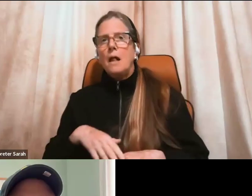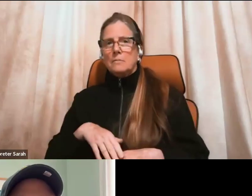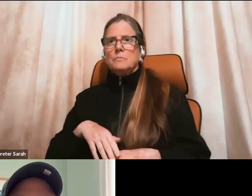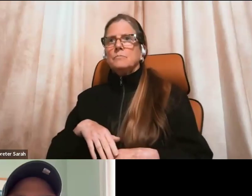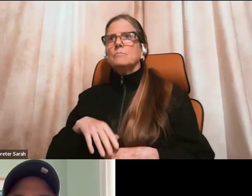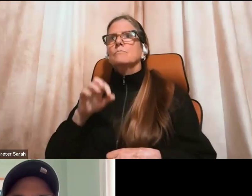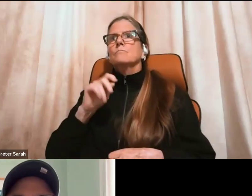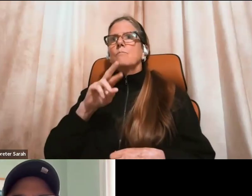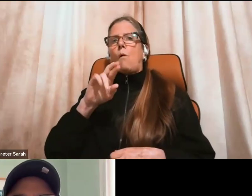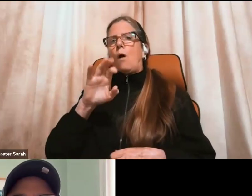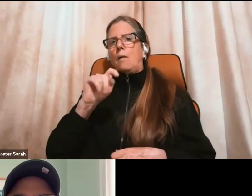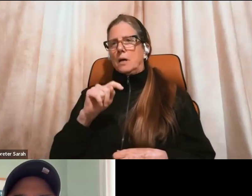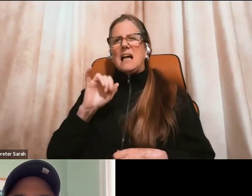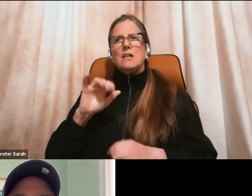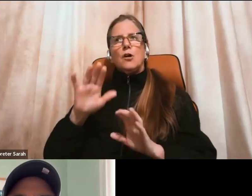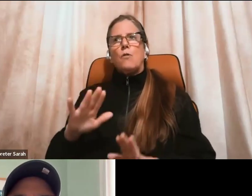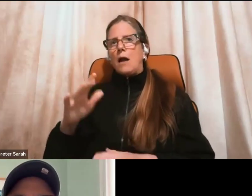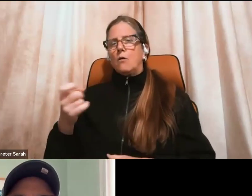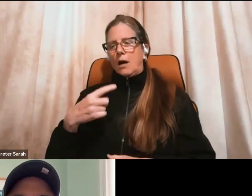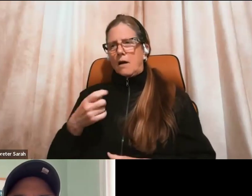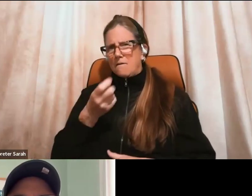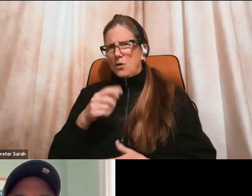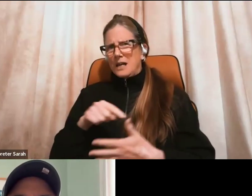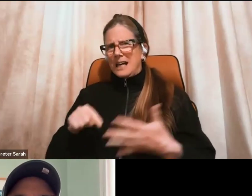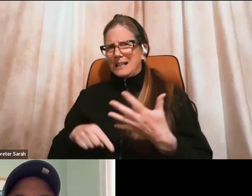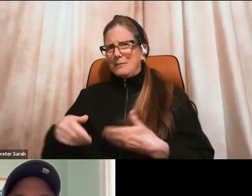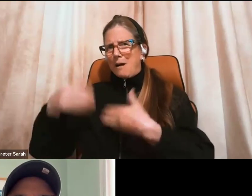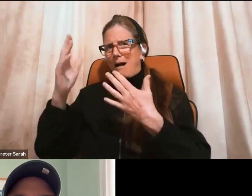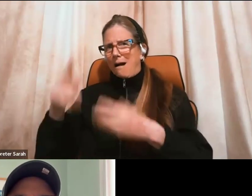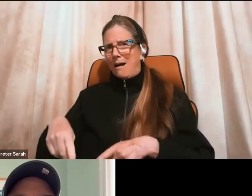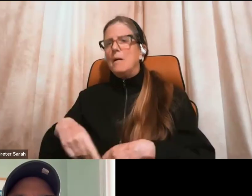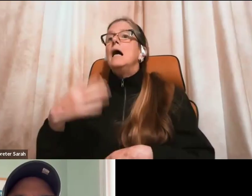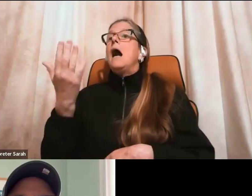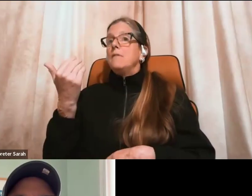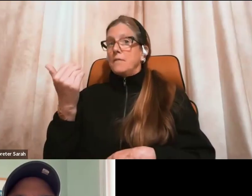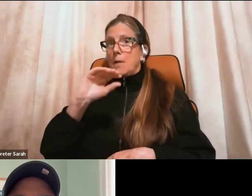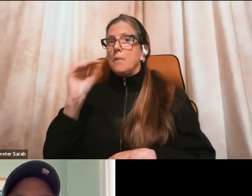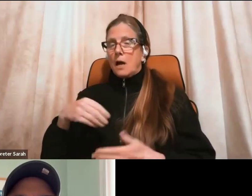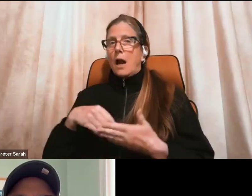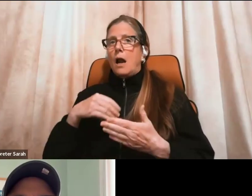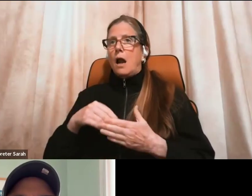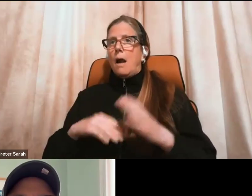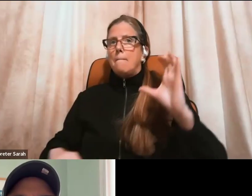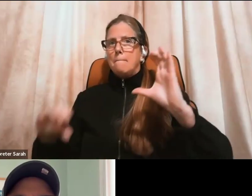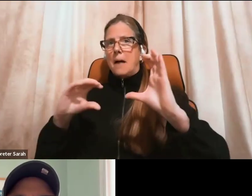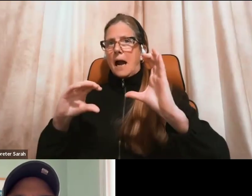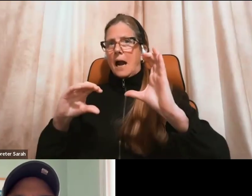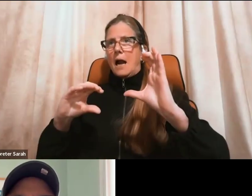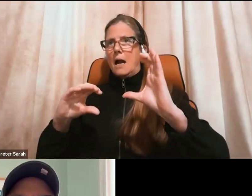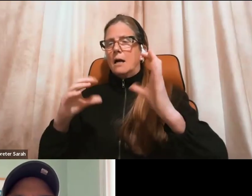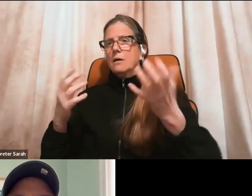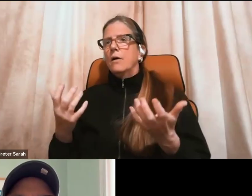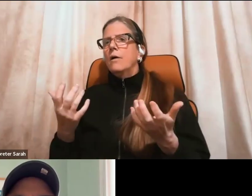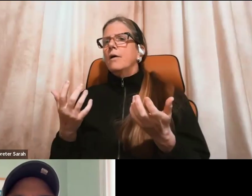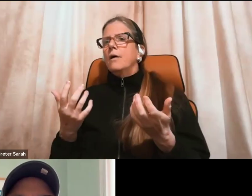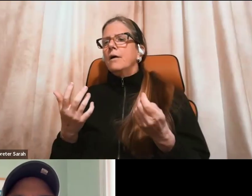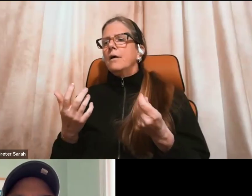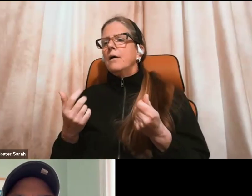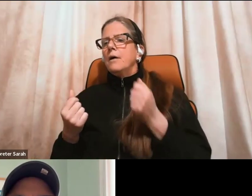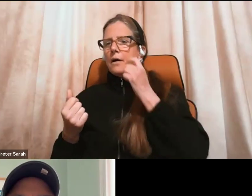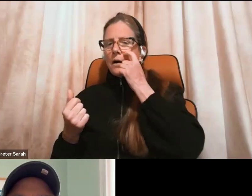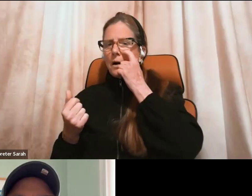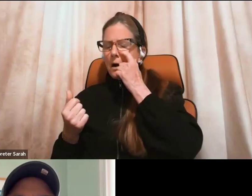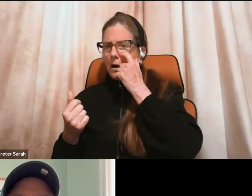a couple things we want to address here. There's a 15% match. First of all, it is…Because of how the